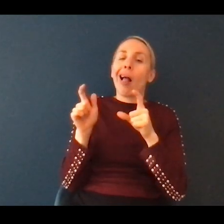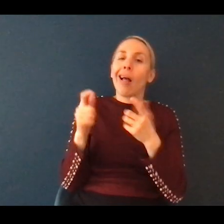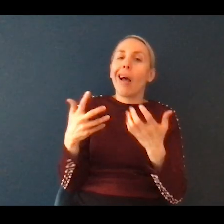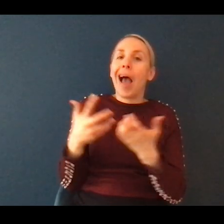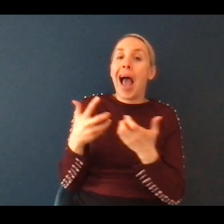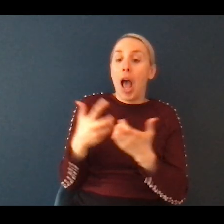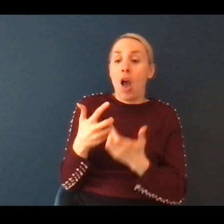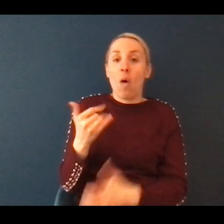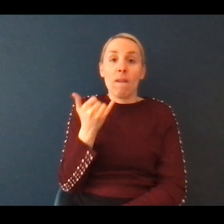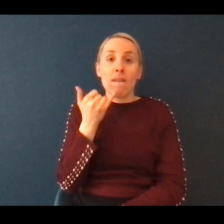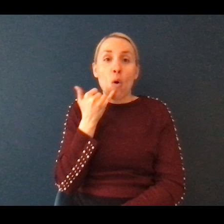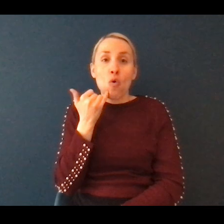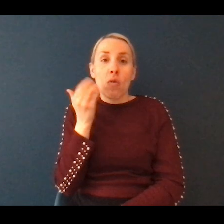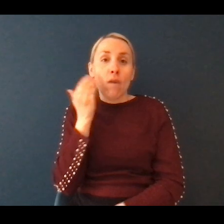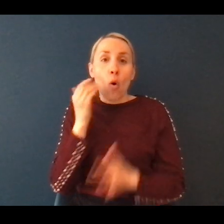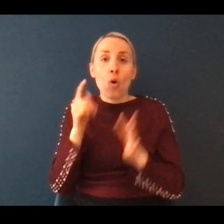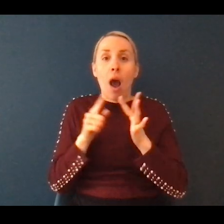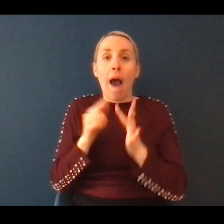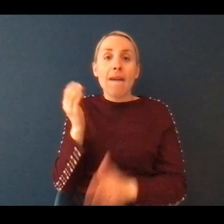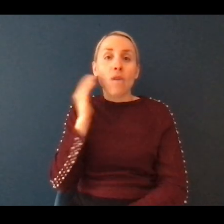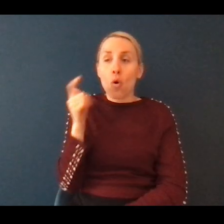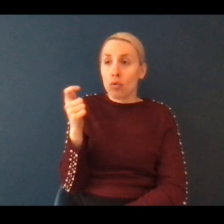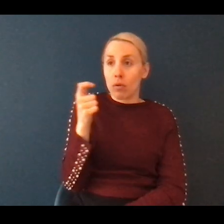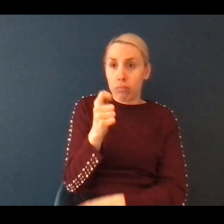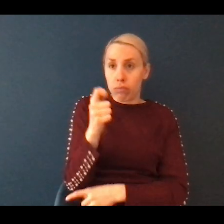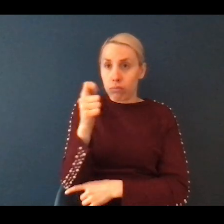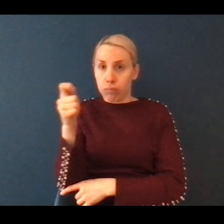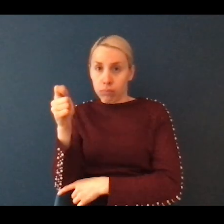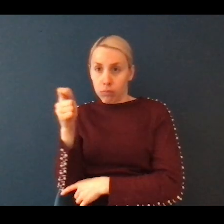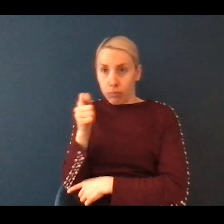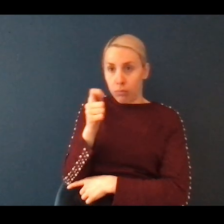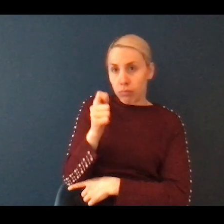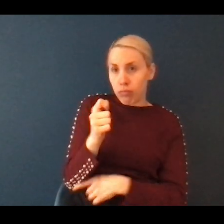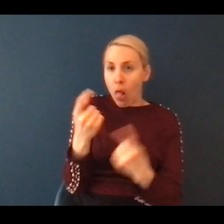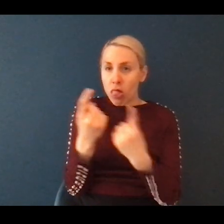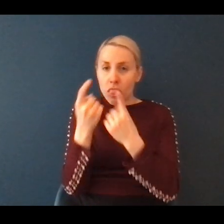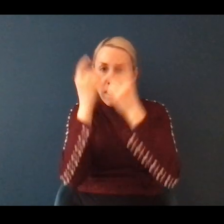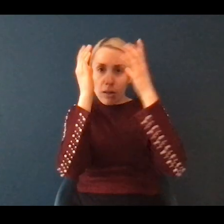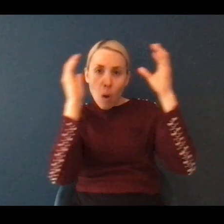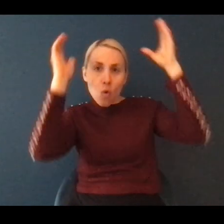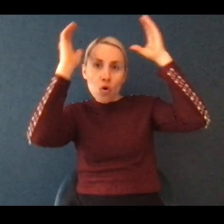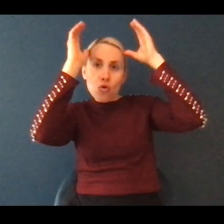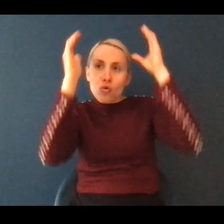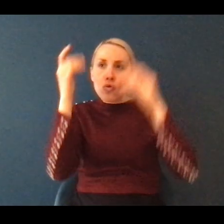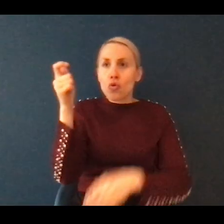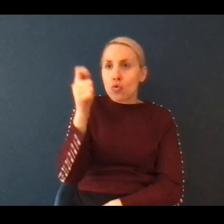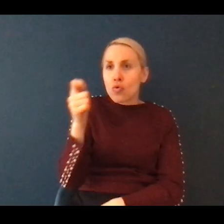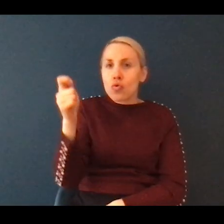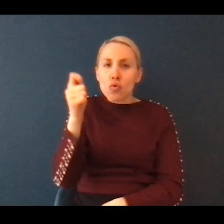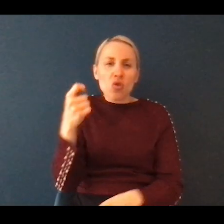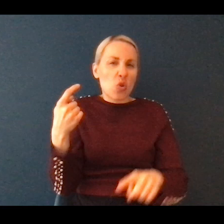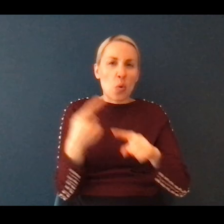of different women and the produce they were carrying they were all like snaps I didn't